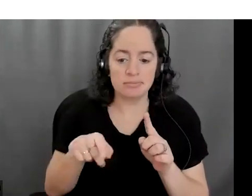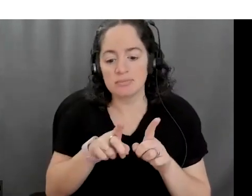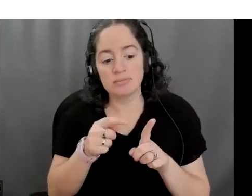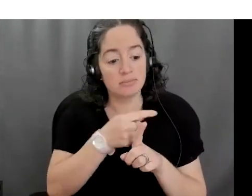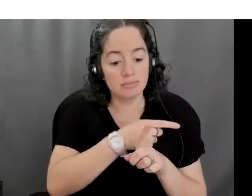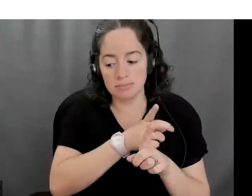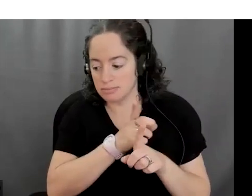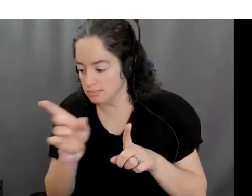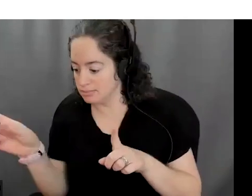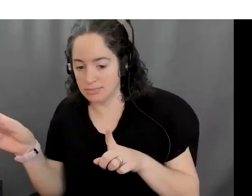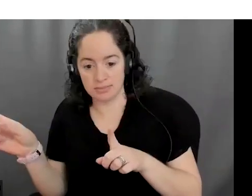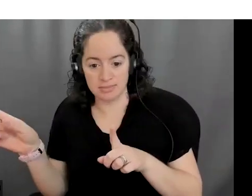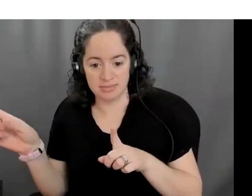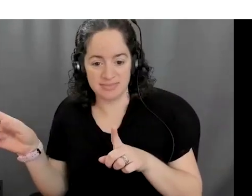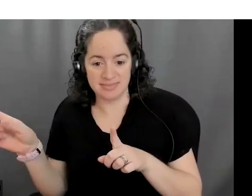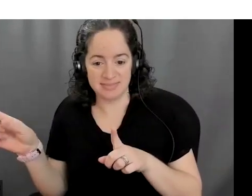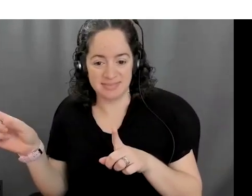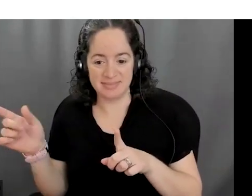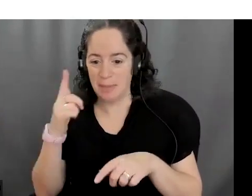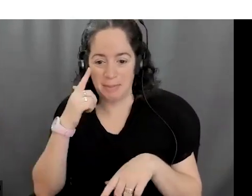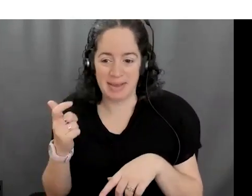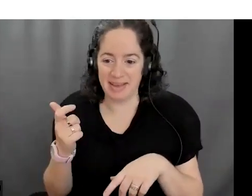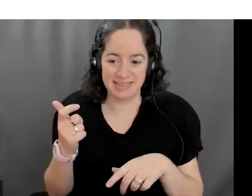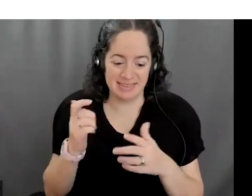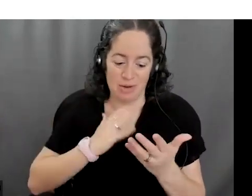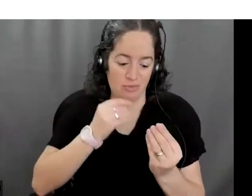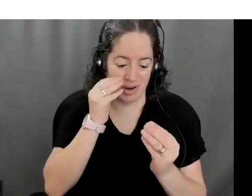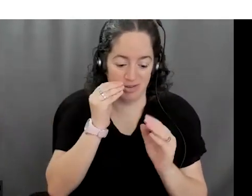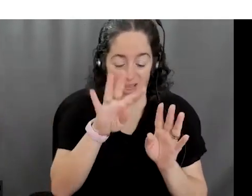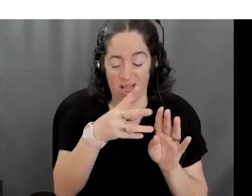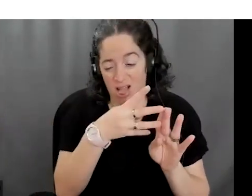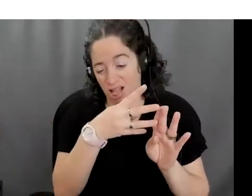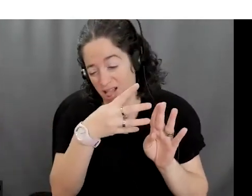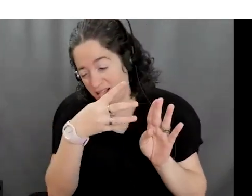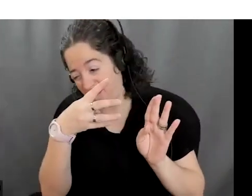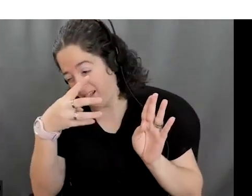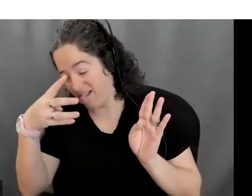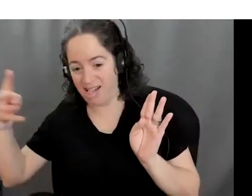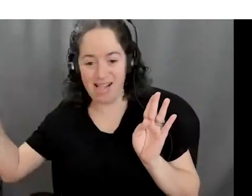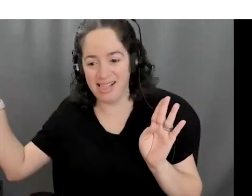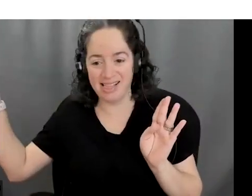because there's more data than will fit on a screen, especially if you're on a smaller screen like a mobile device,